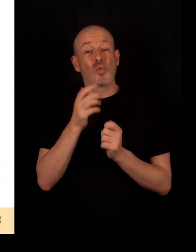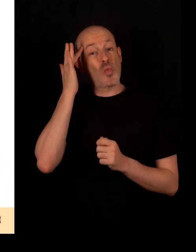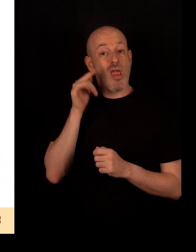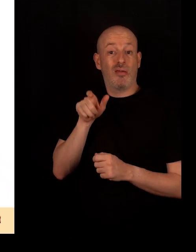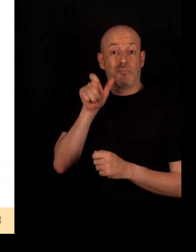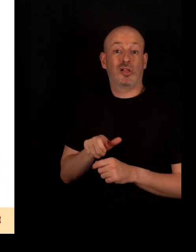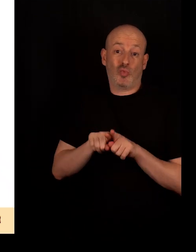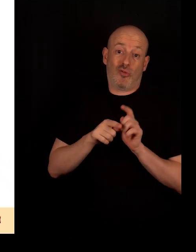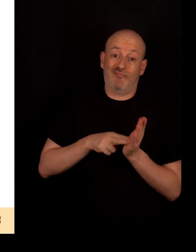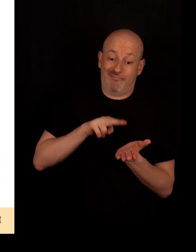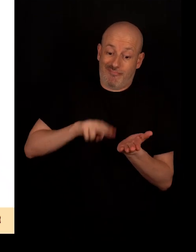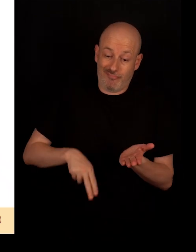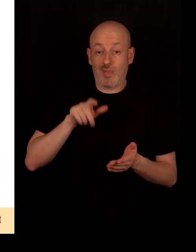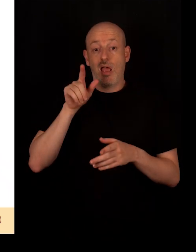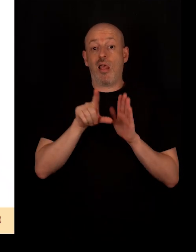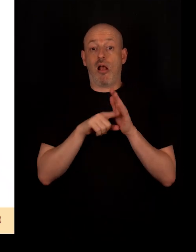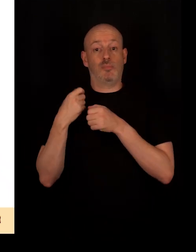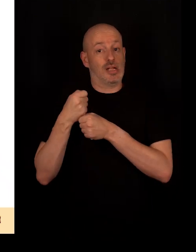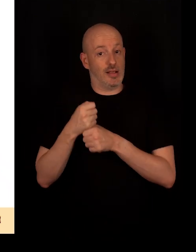Because it's also the person signing the grant agreement.